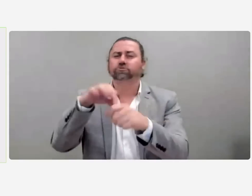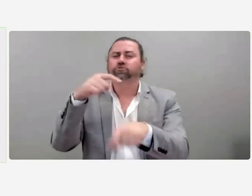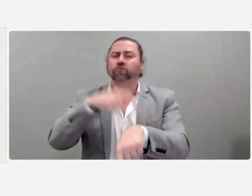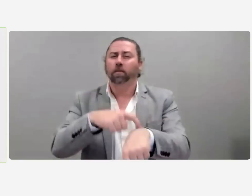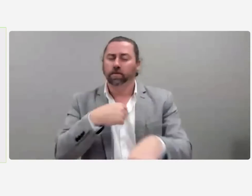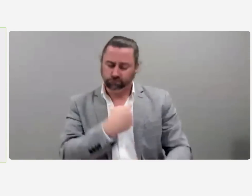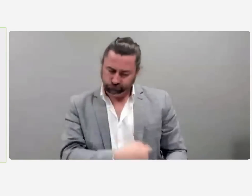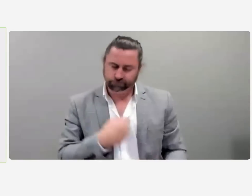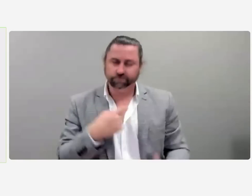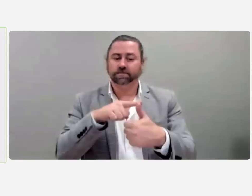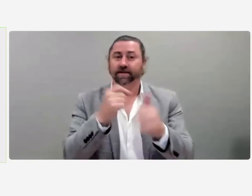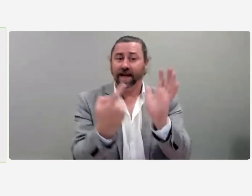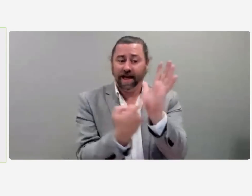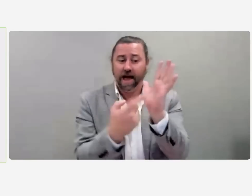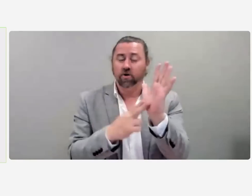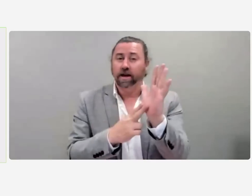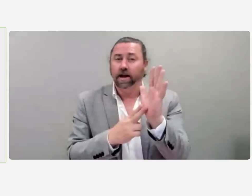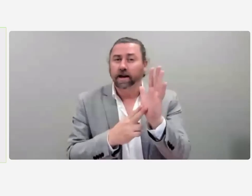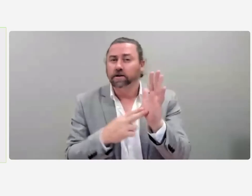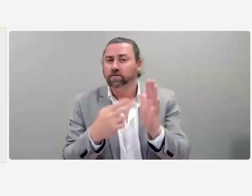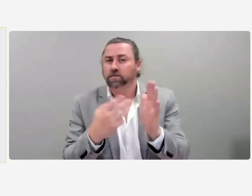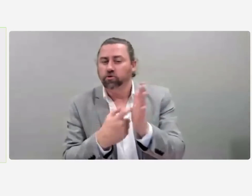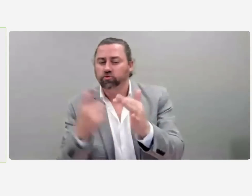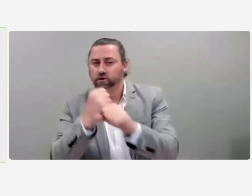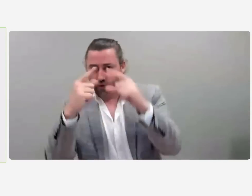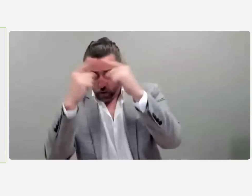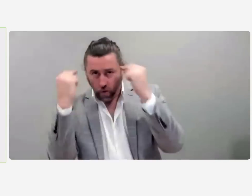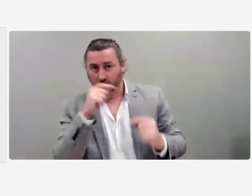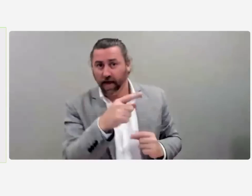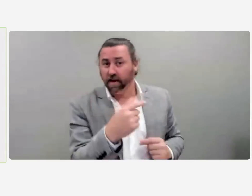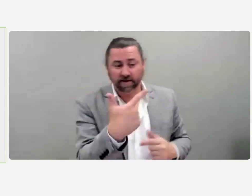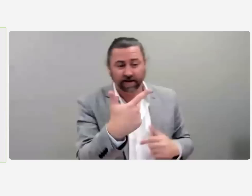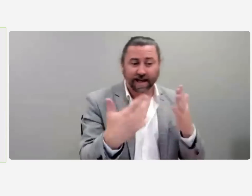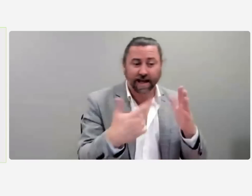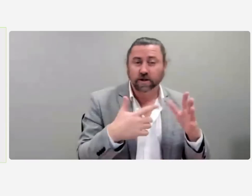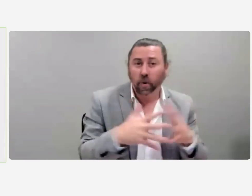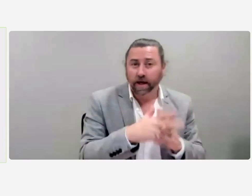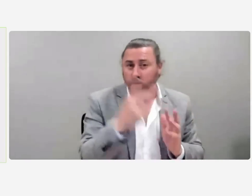registered nurse on site and on duty 24 hours a day seven days a week in residential aged care,